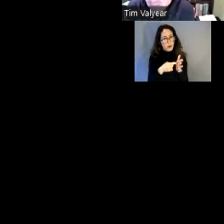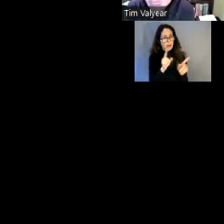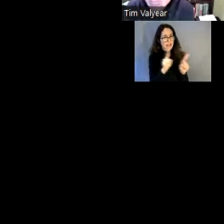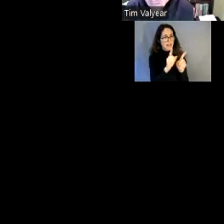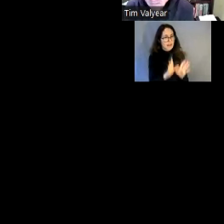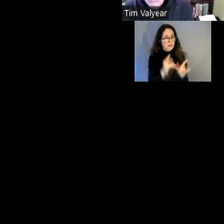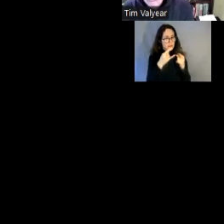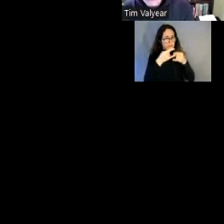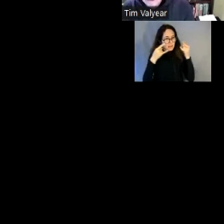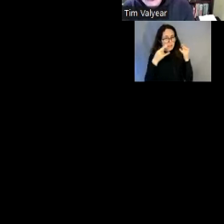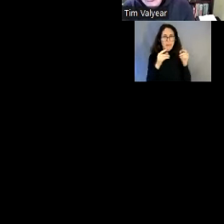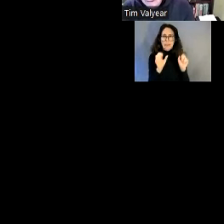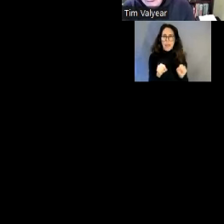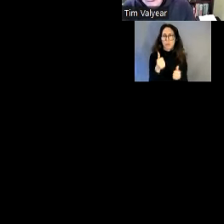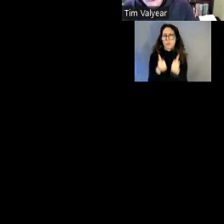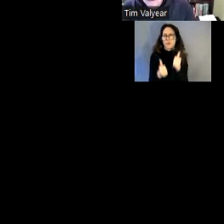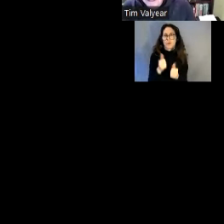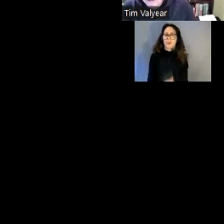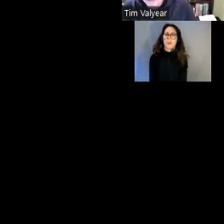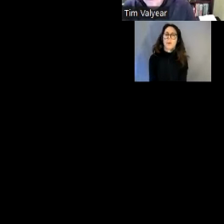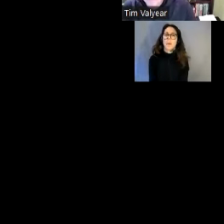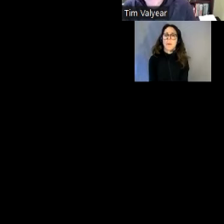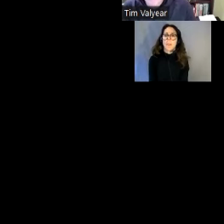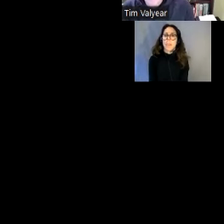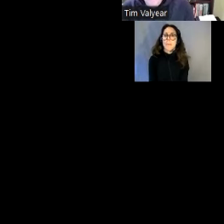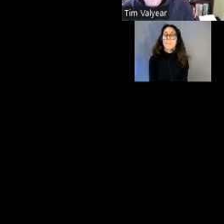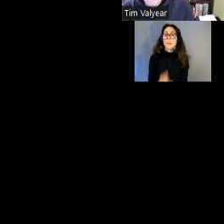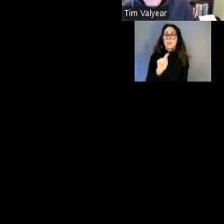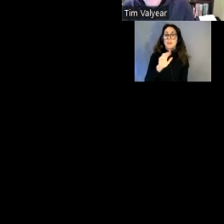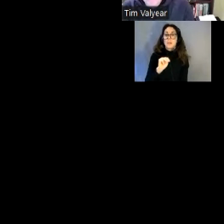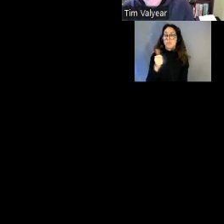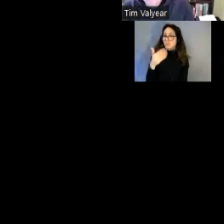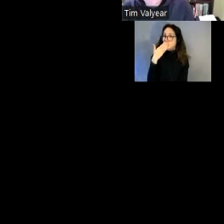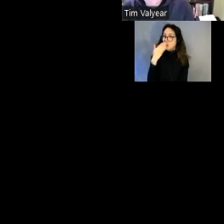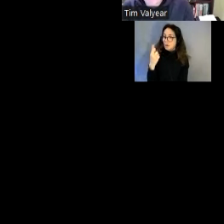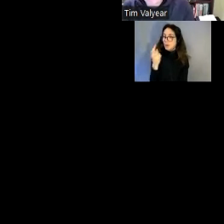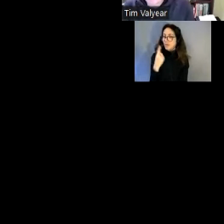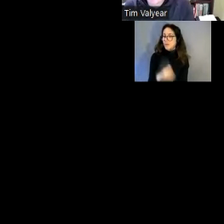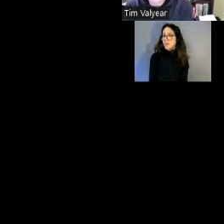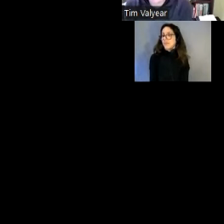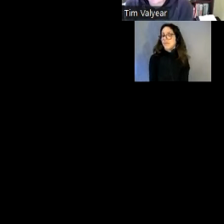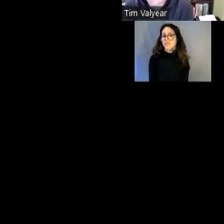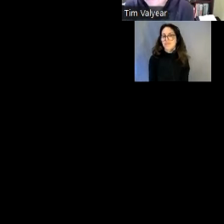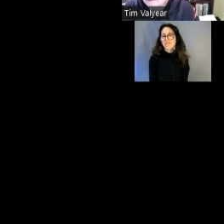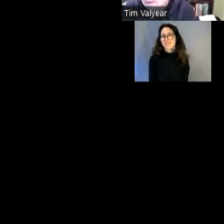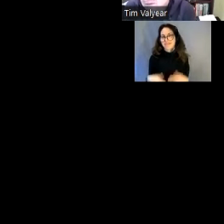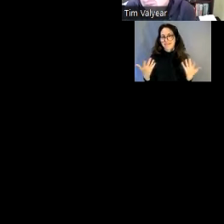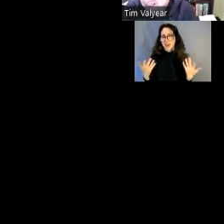mandates, is it recommended or can people still require attendants to wear masks when they come